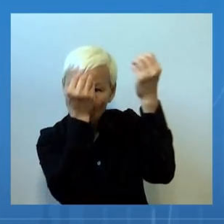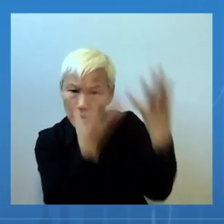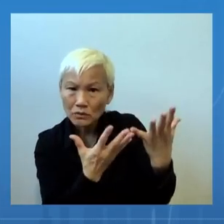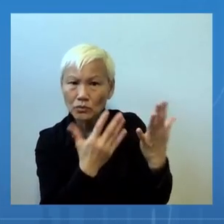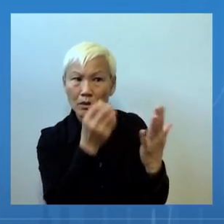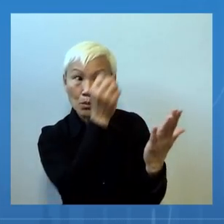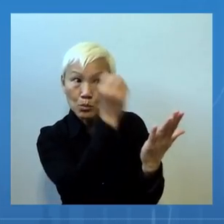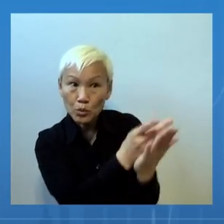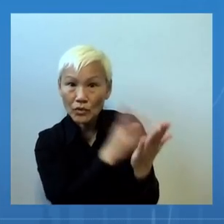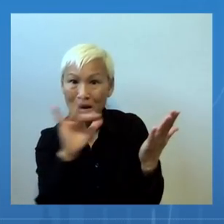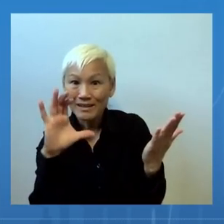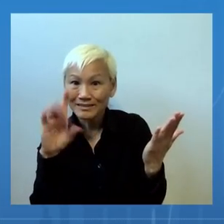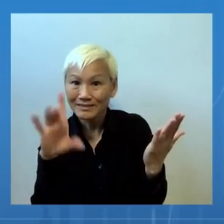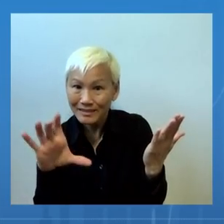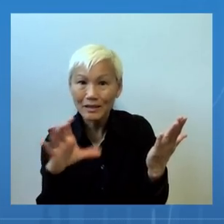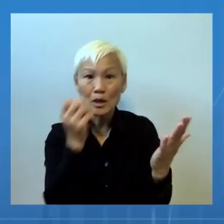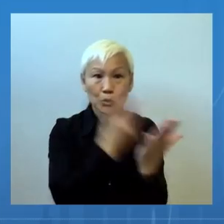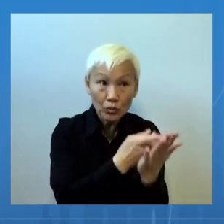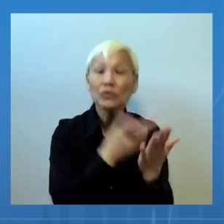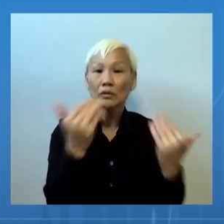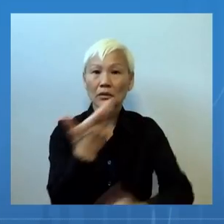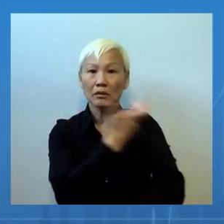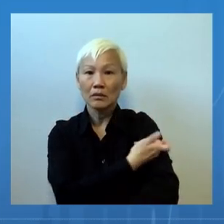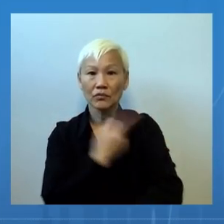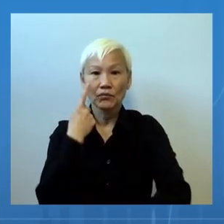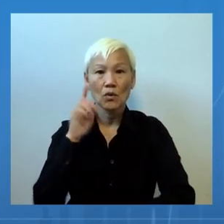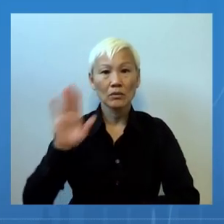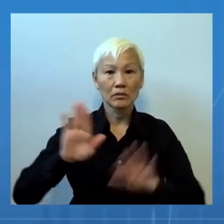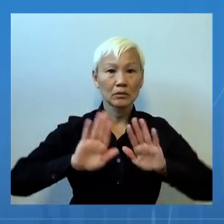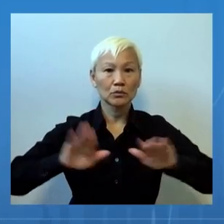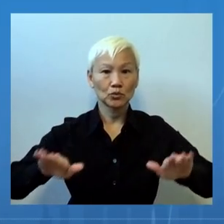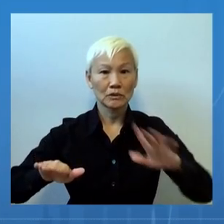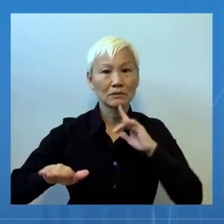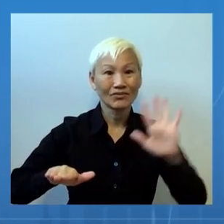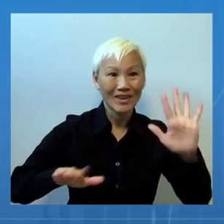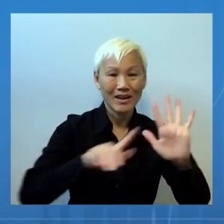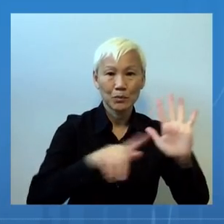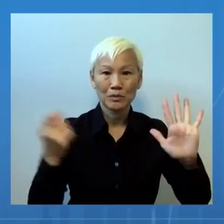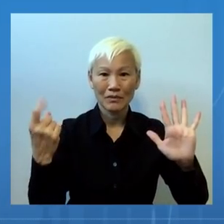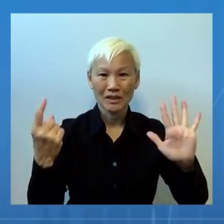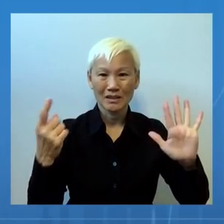supporting our administration. I deeply understand the urgency and concern